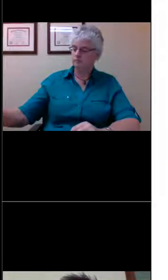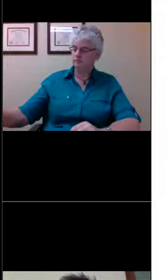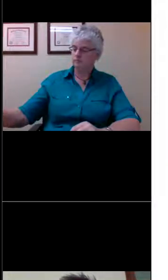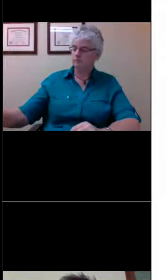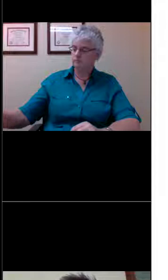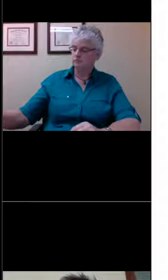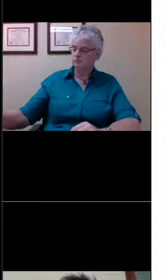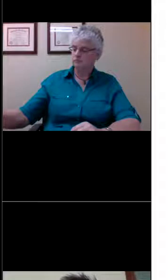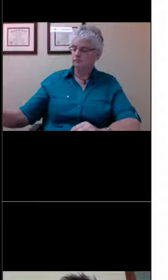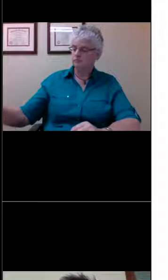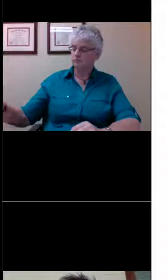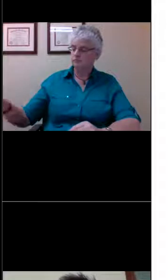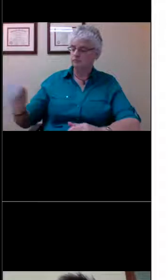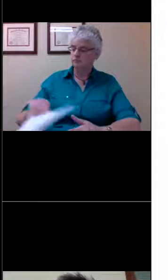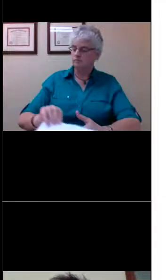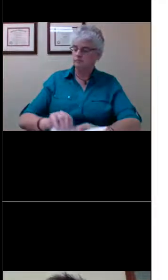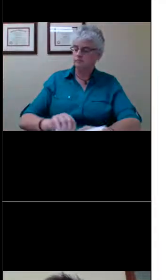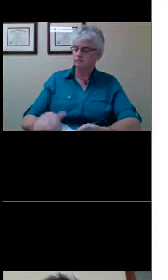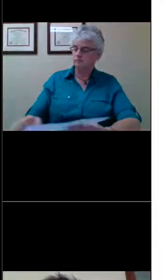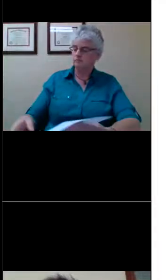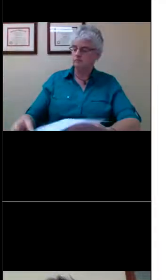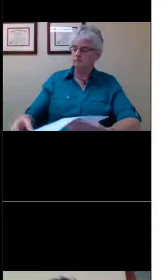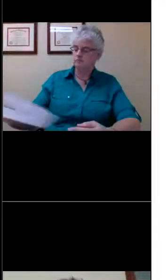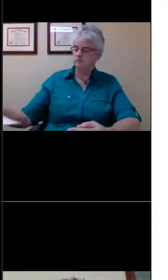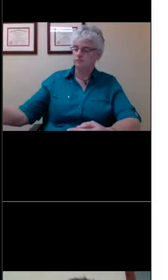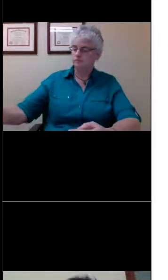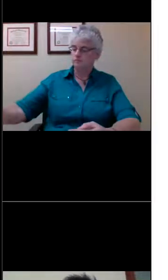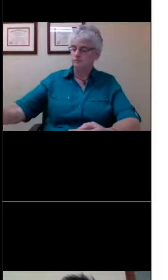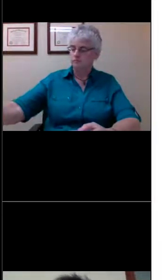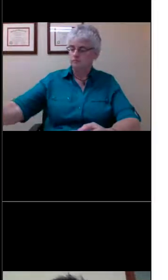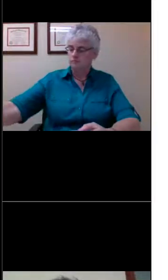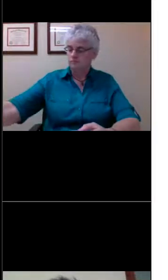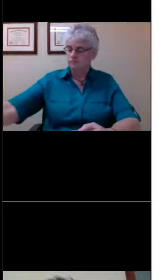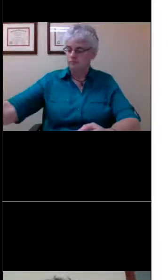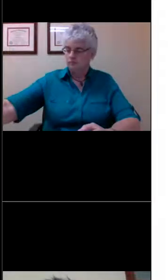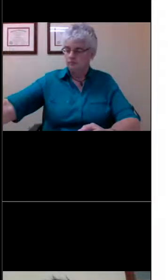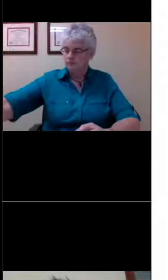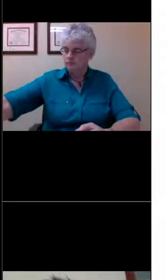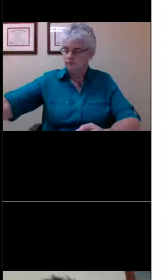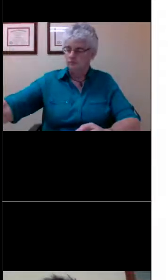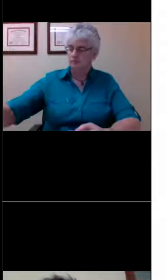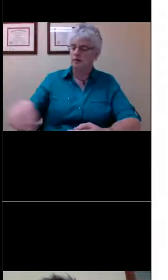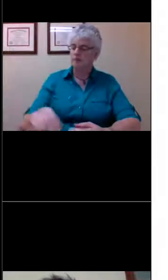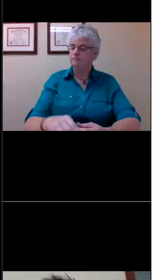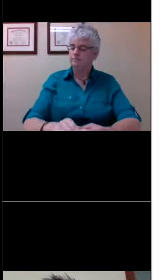information that we're sharing and I recognize that if you open the webcam